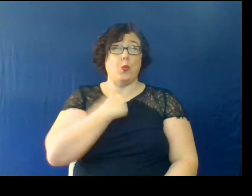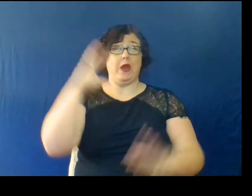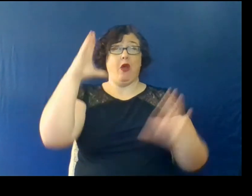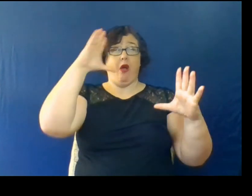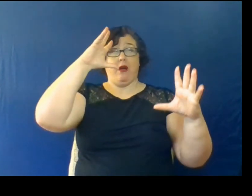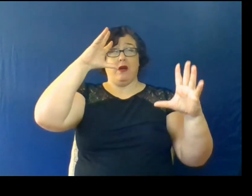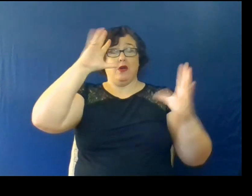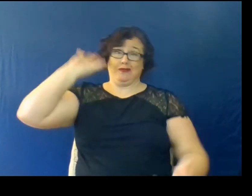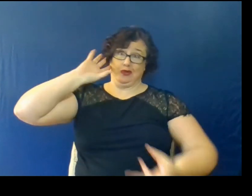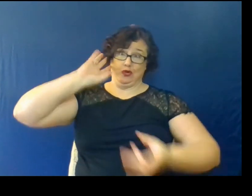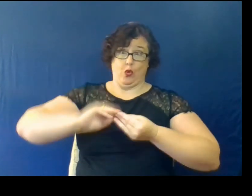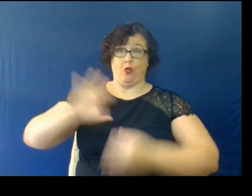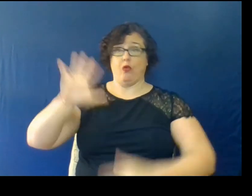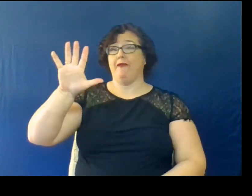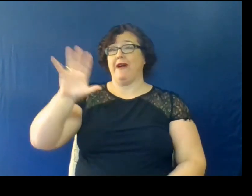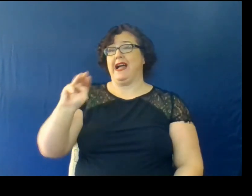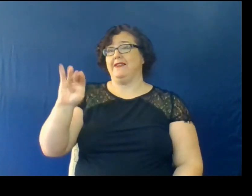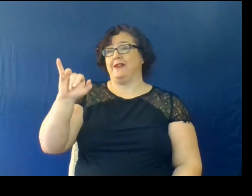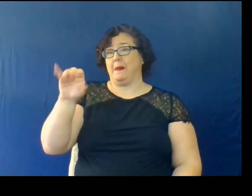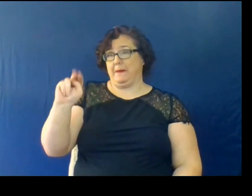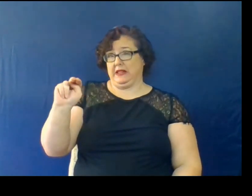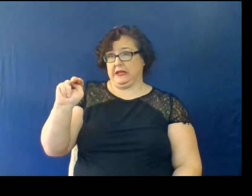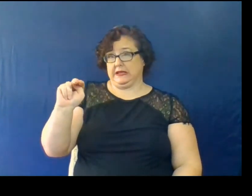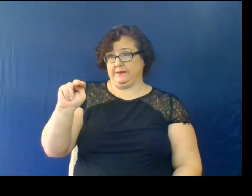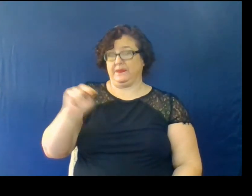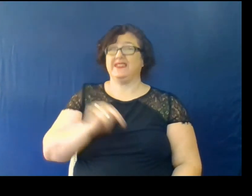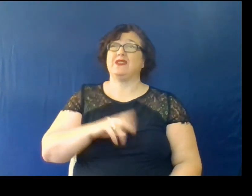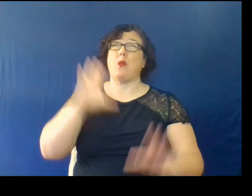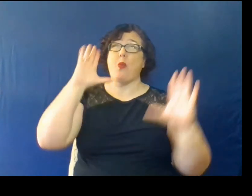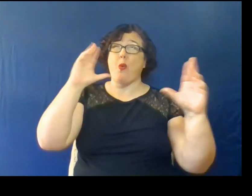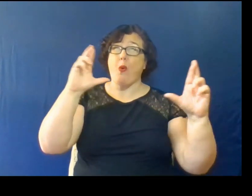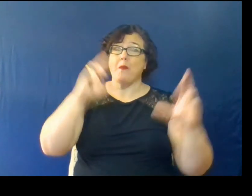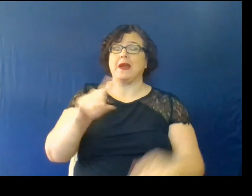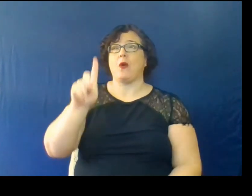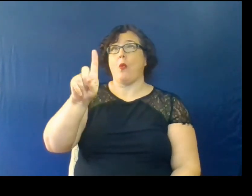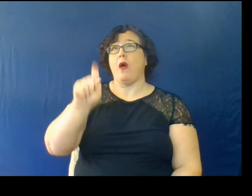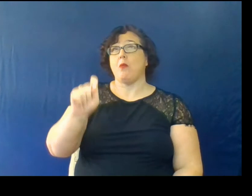and we're hoping the numbers we're hoping about one and a half million by mail, we're hoping